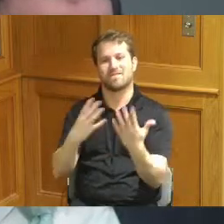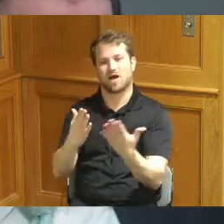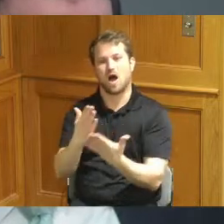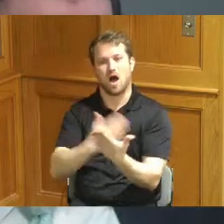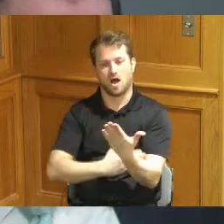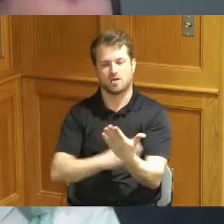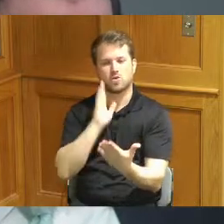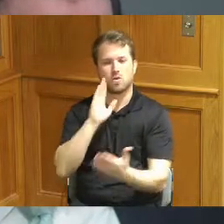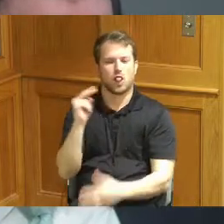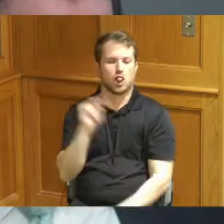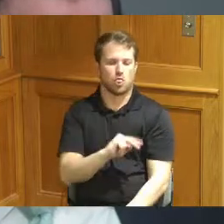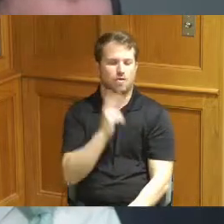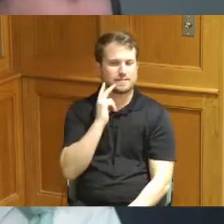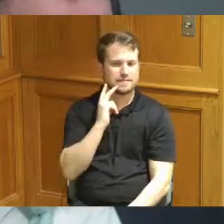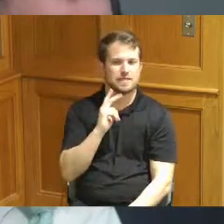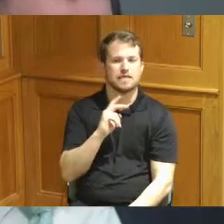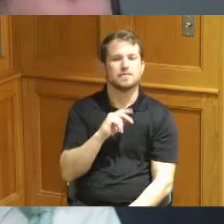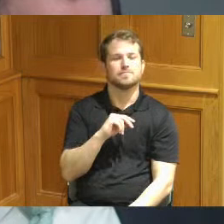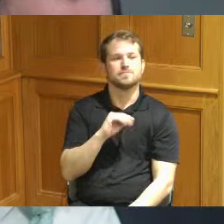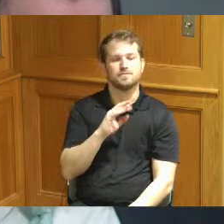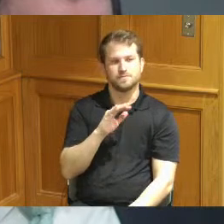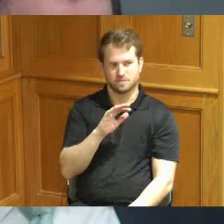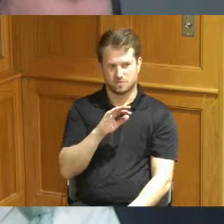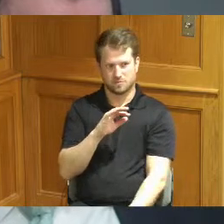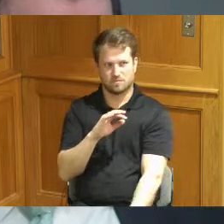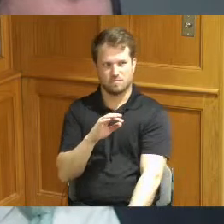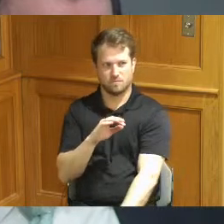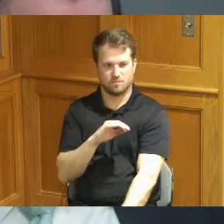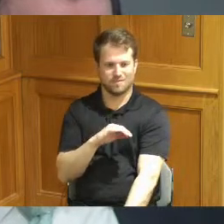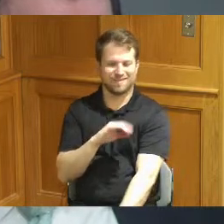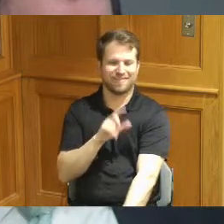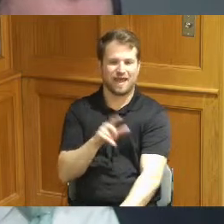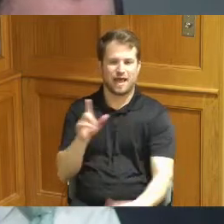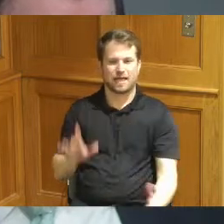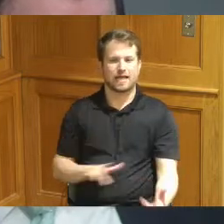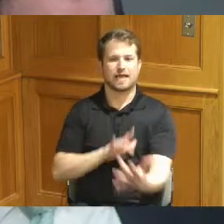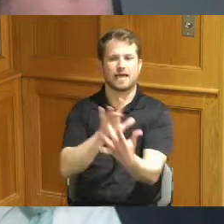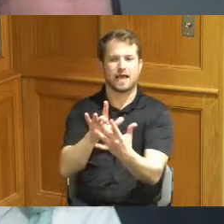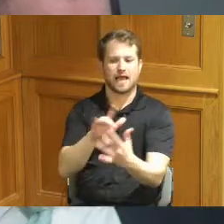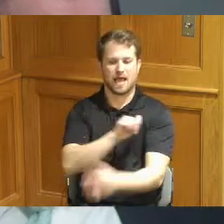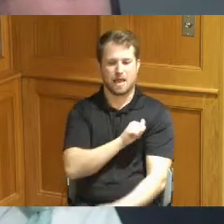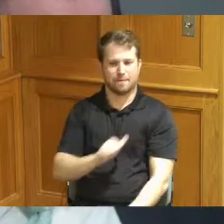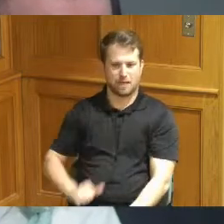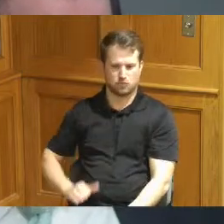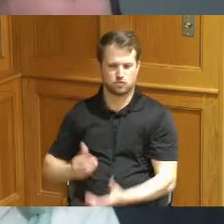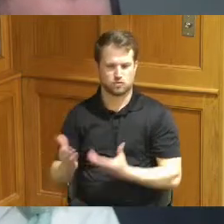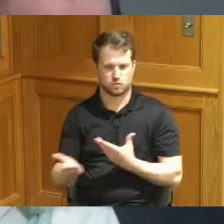a look at that and see if these connection Ambassador Services were were are supposed